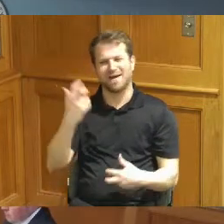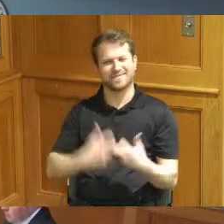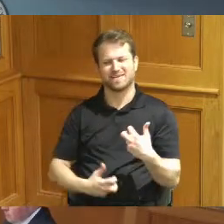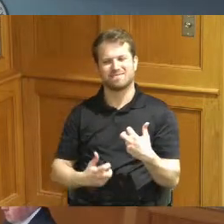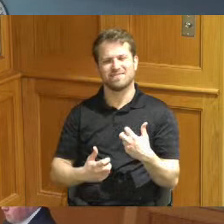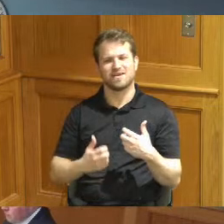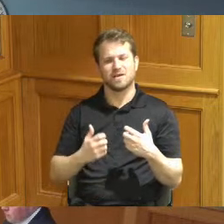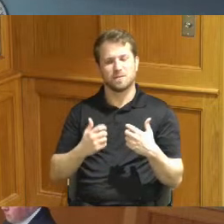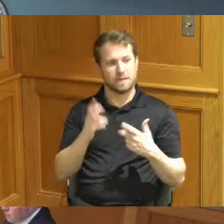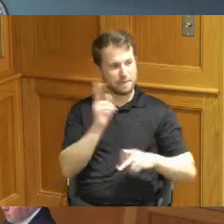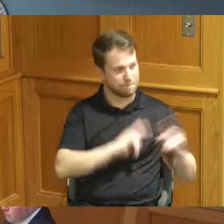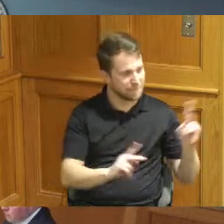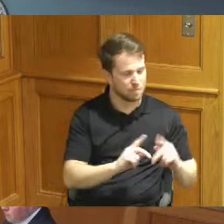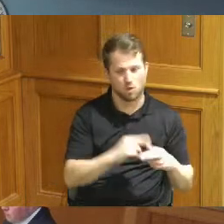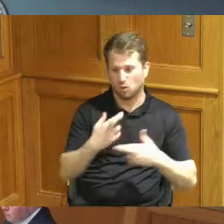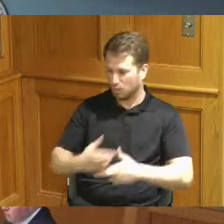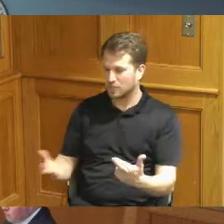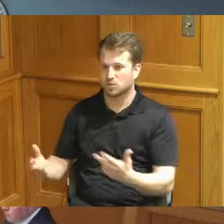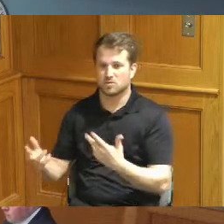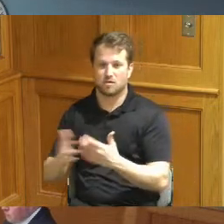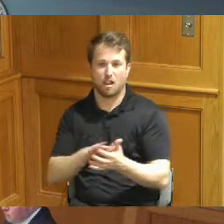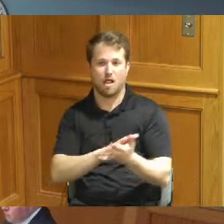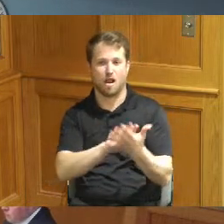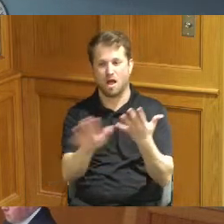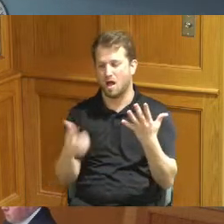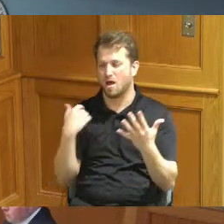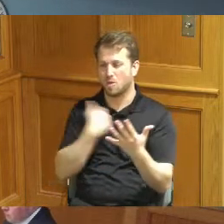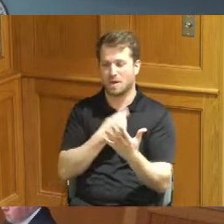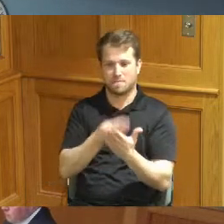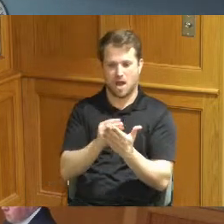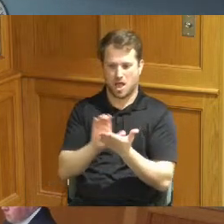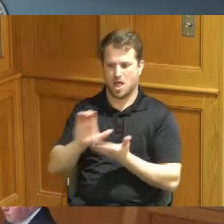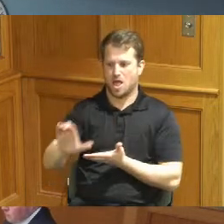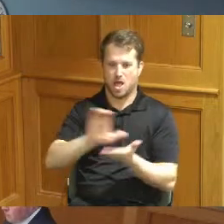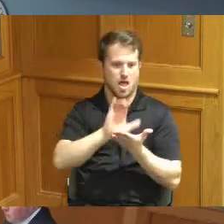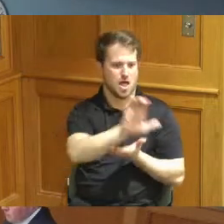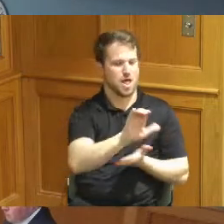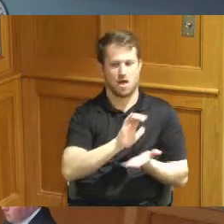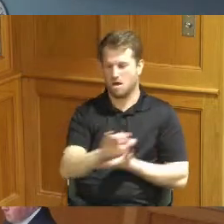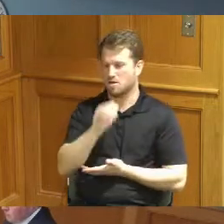resources and I'm looking at a lot of these people we fund for so many things not just this I would